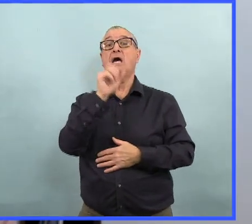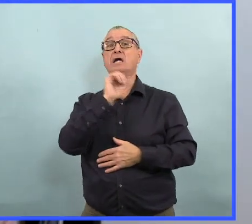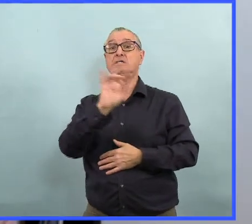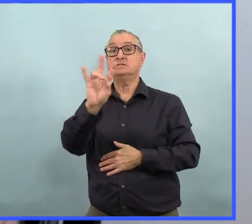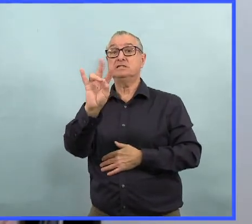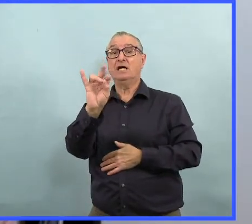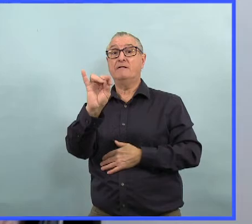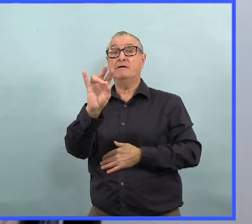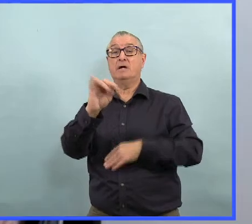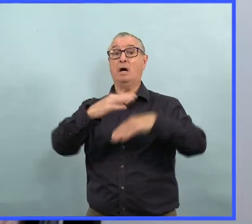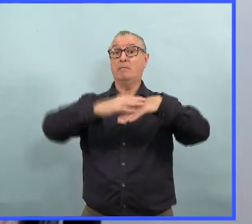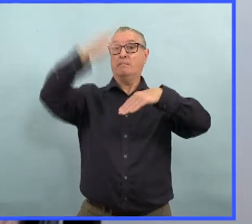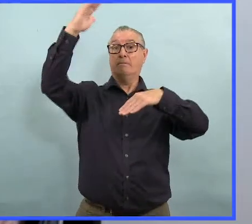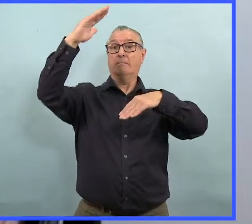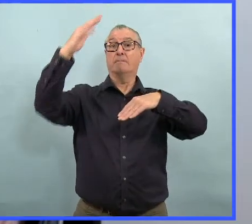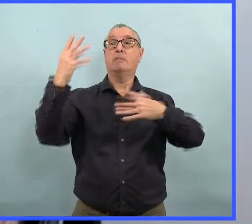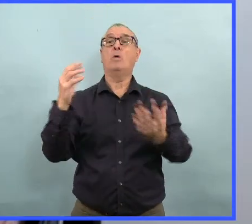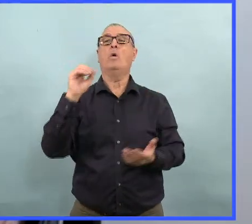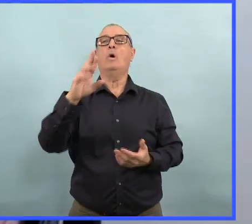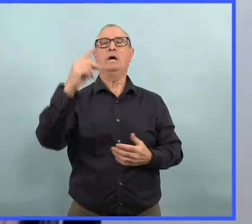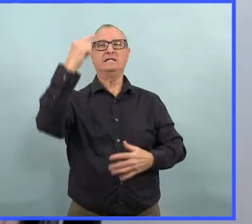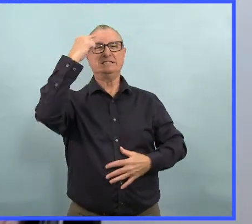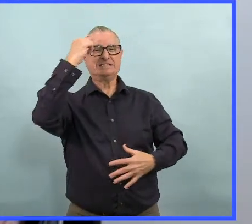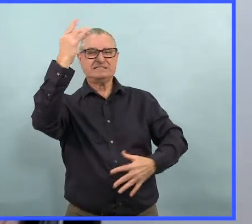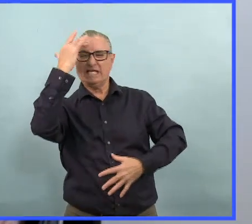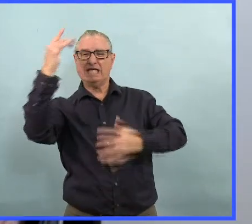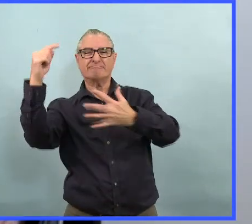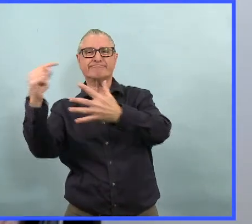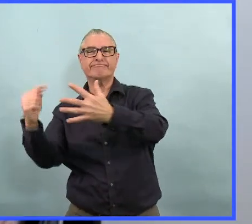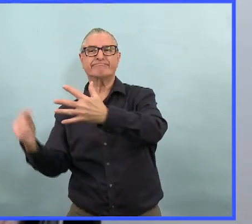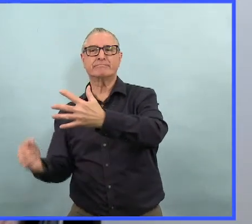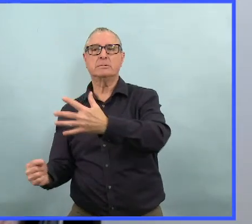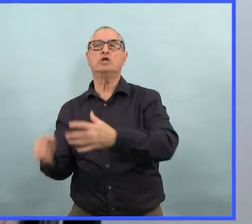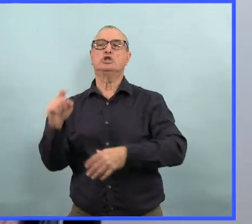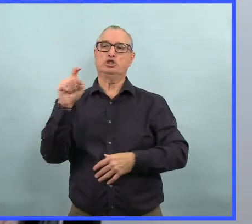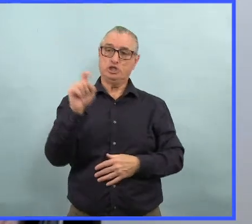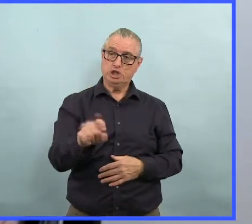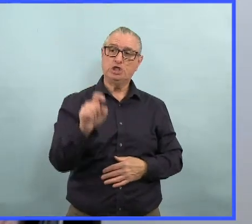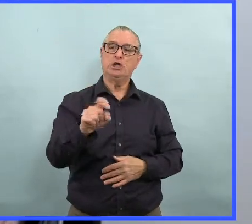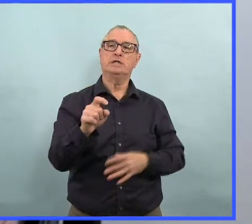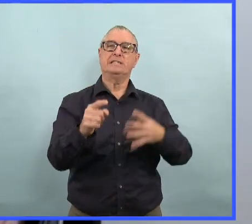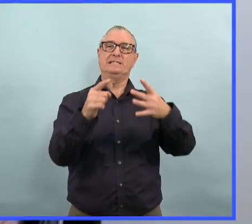to re receive the hundred microgram or the full dose of moderna even if it's their booster dose